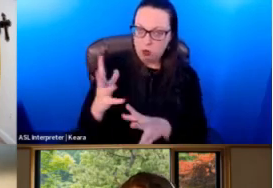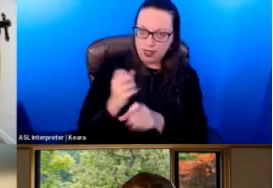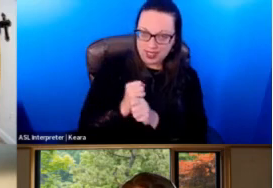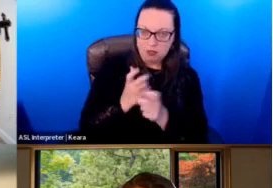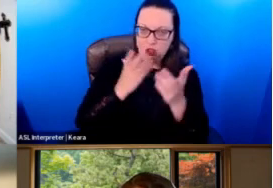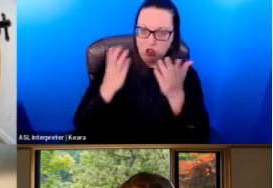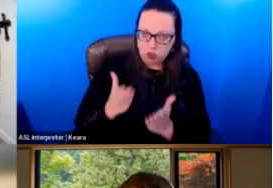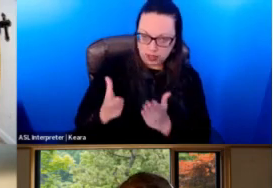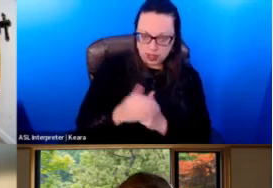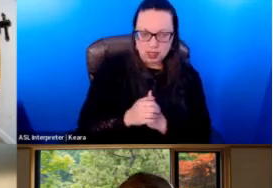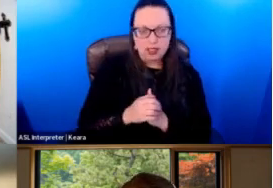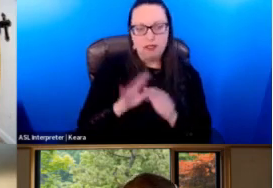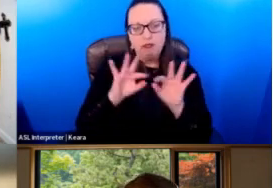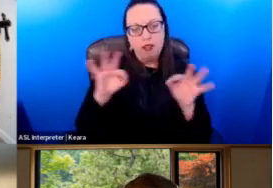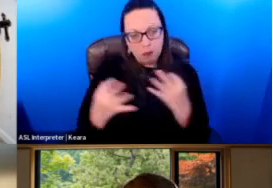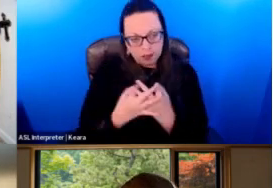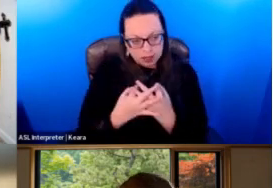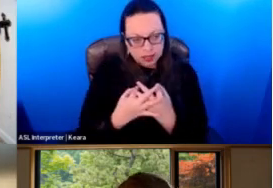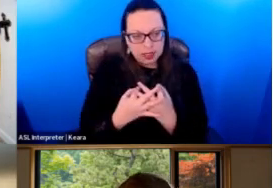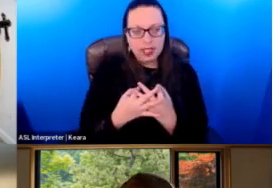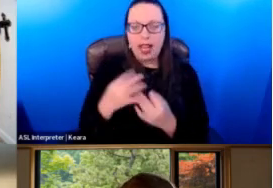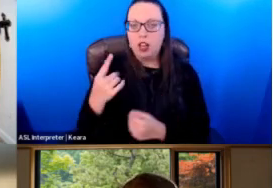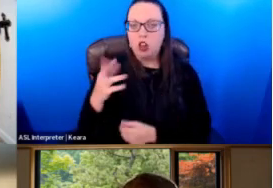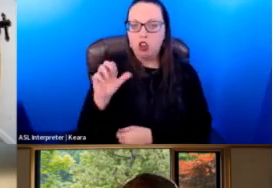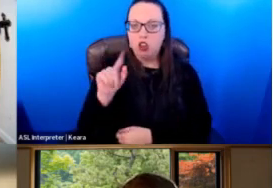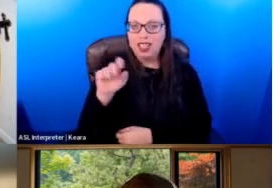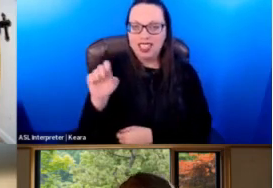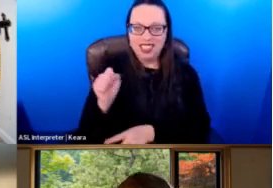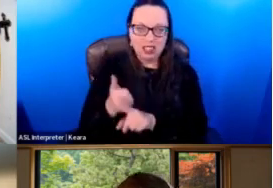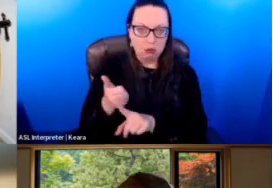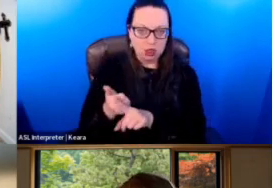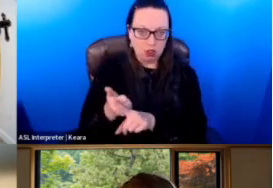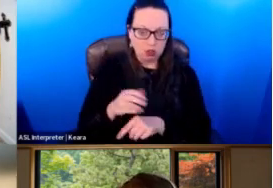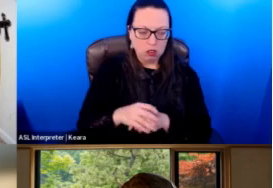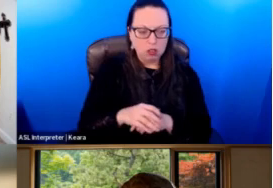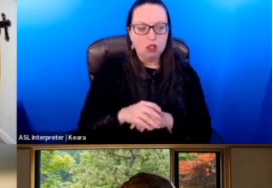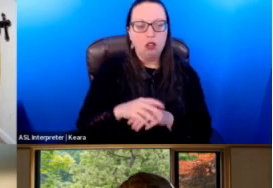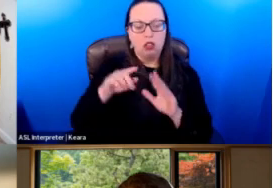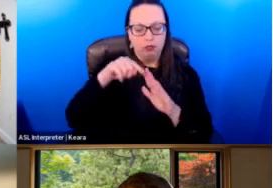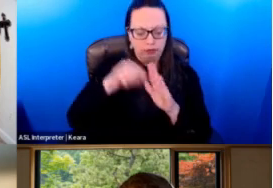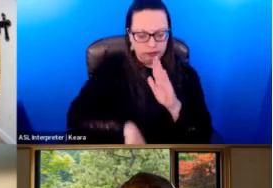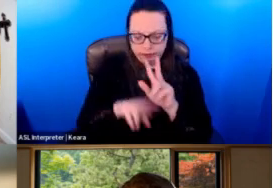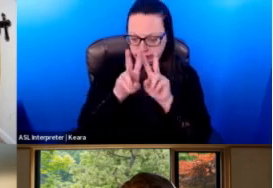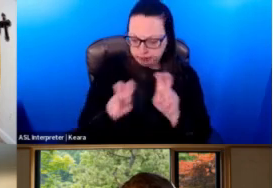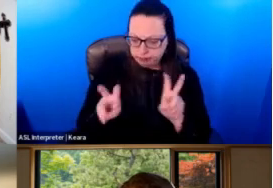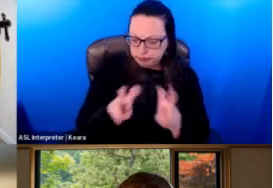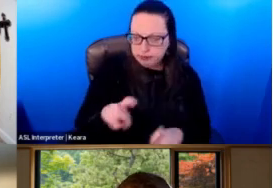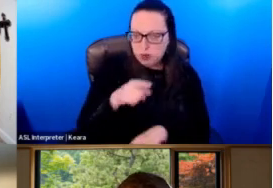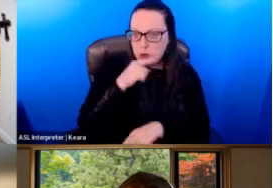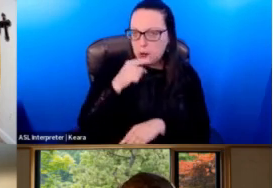the assessment is how we ended up coming up with the landscape assessment report. The appendices for each grantees I